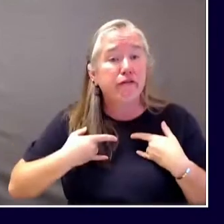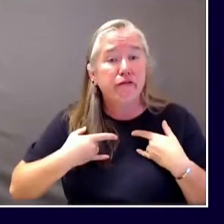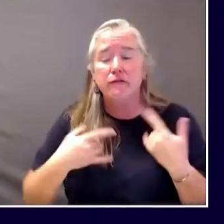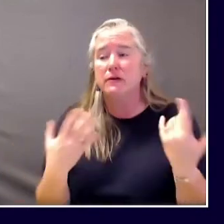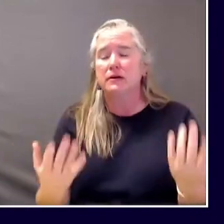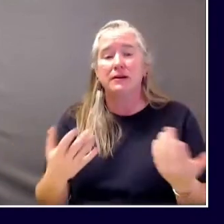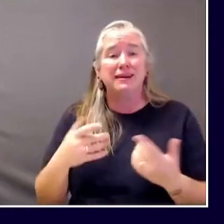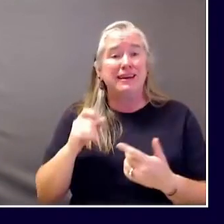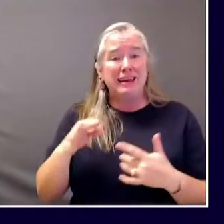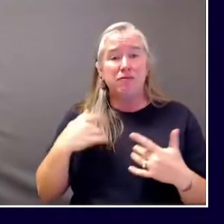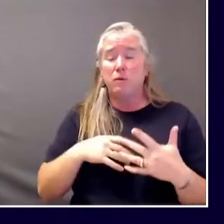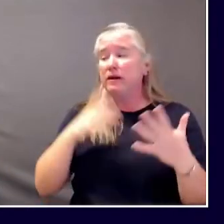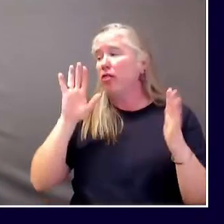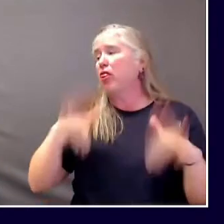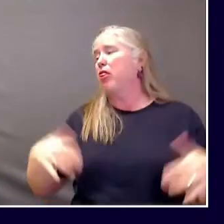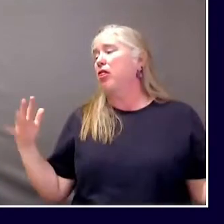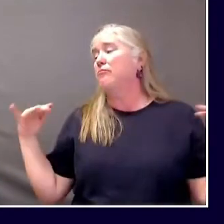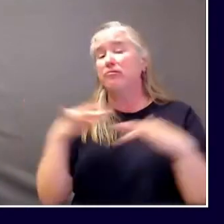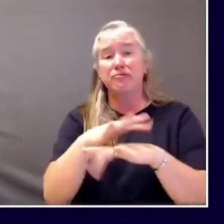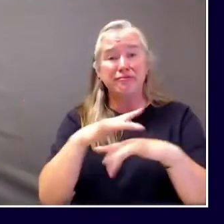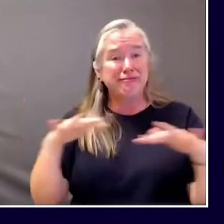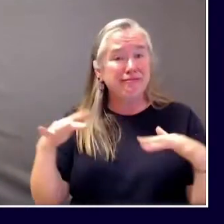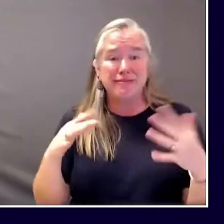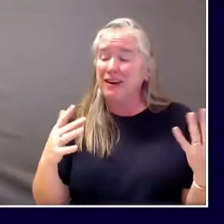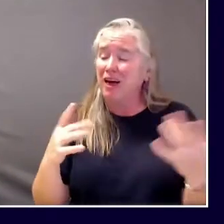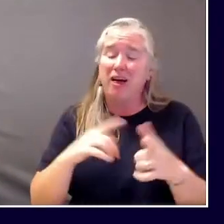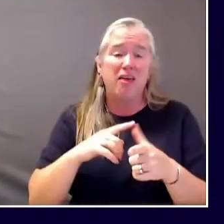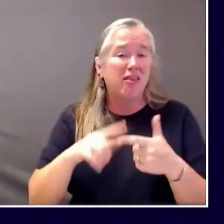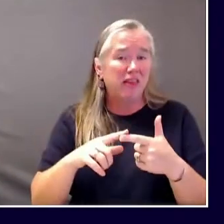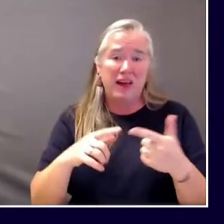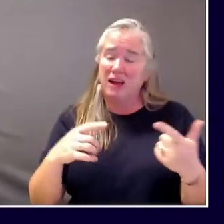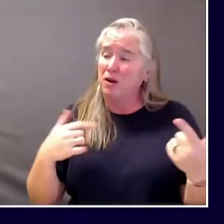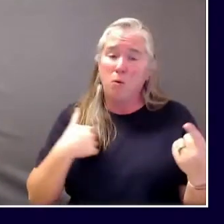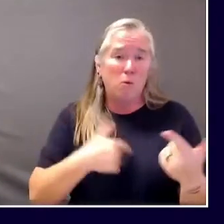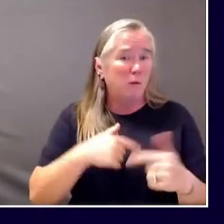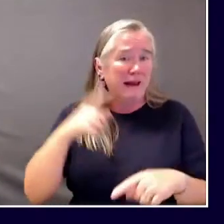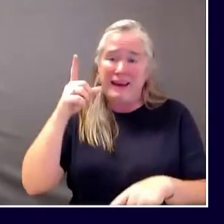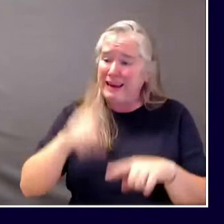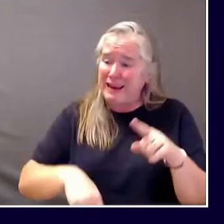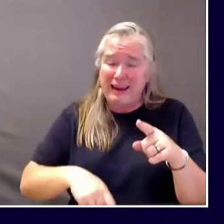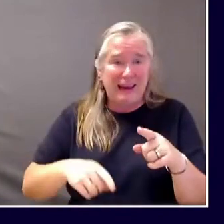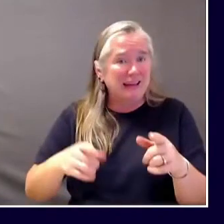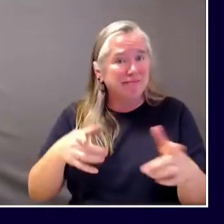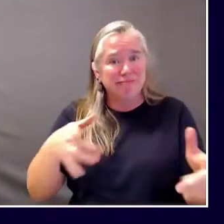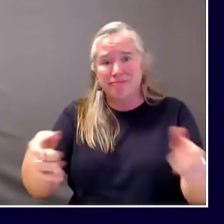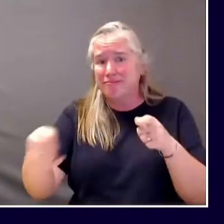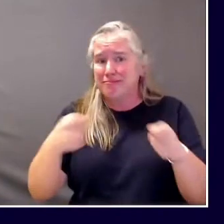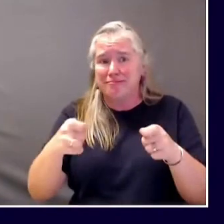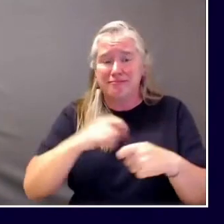gatherings and washer our hands